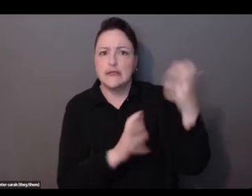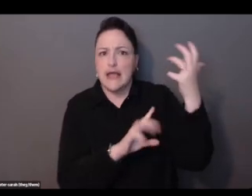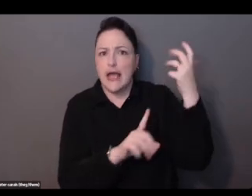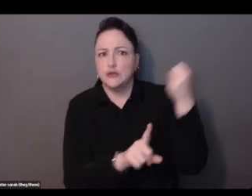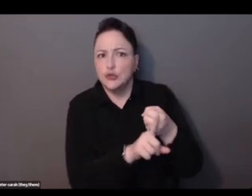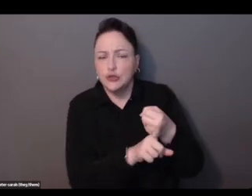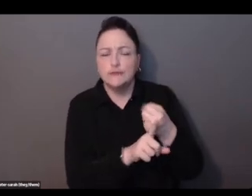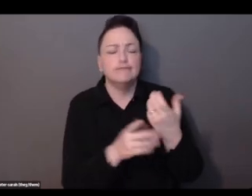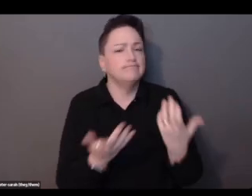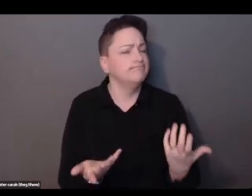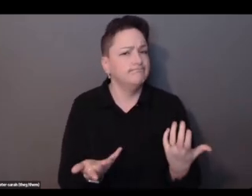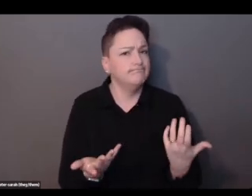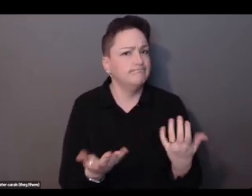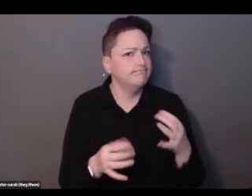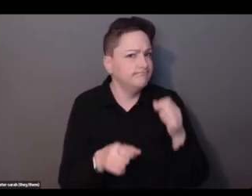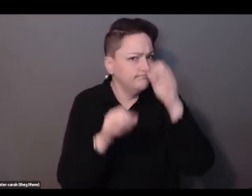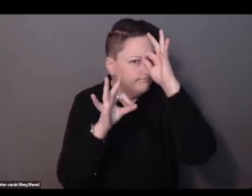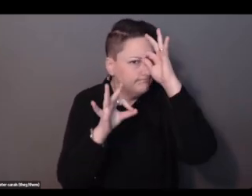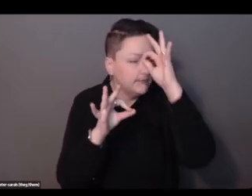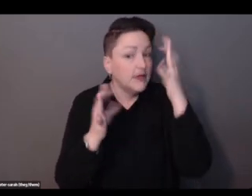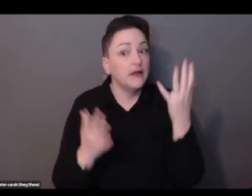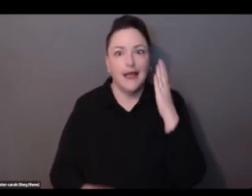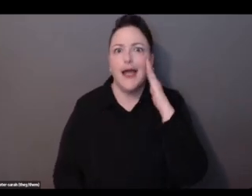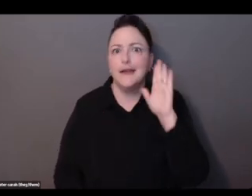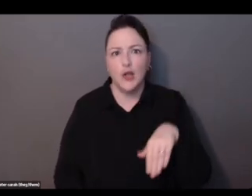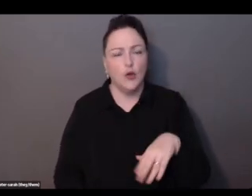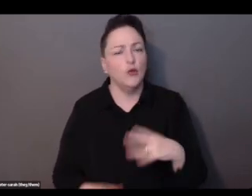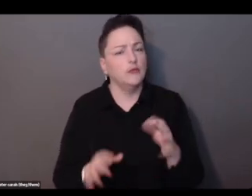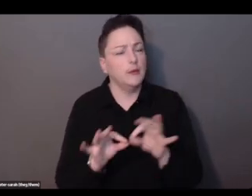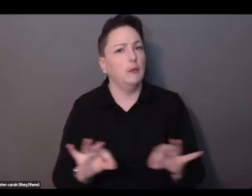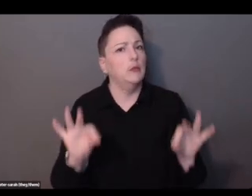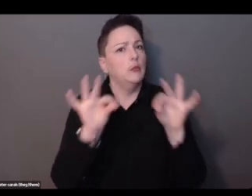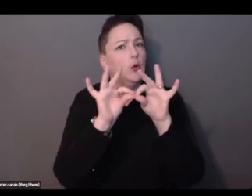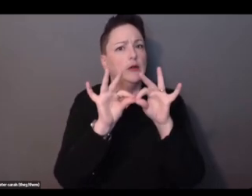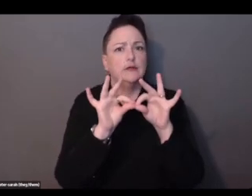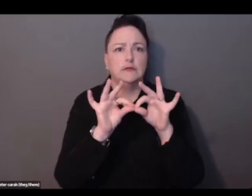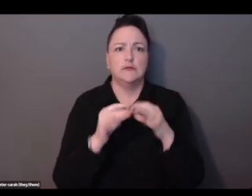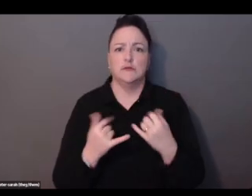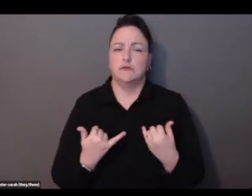now with the LA fires that are ongoing.